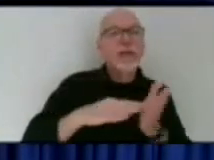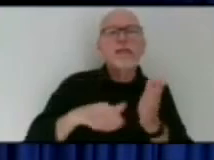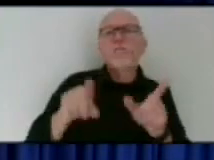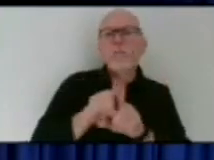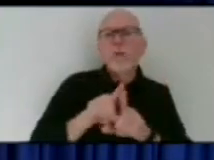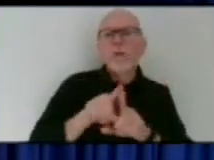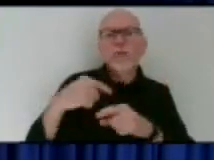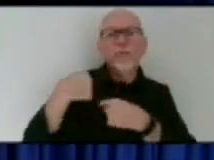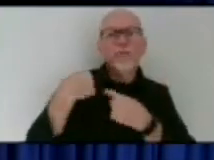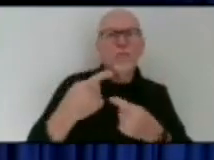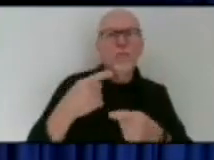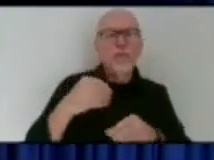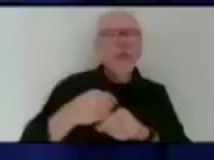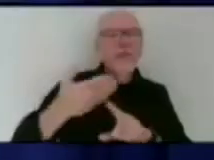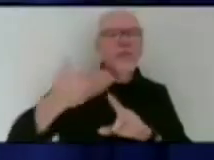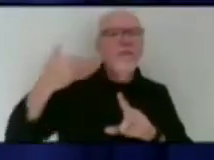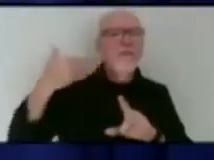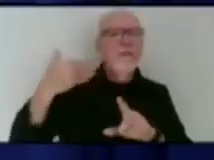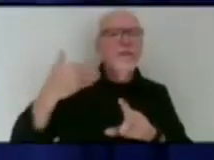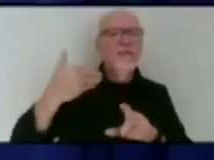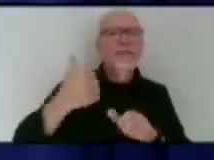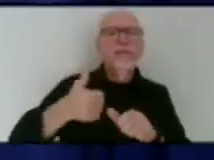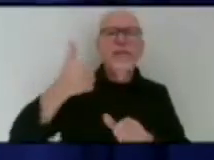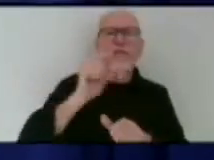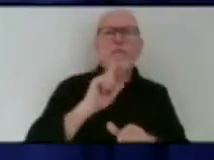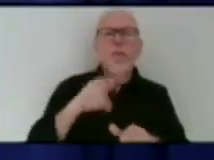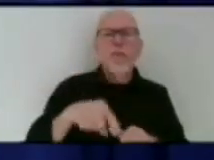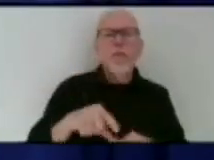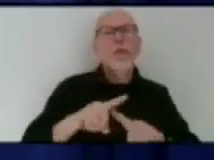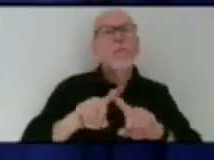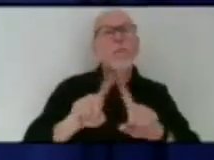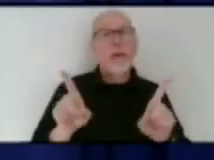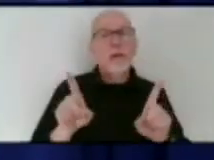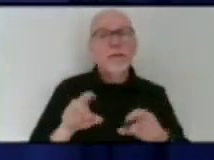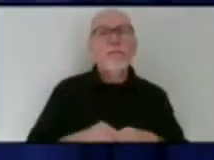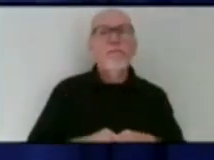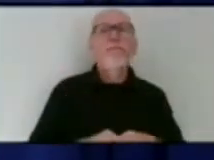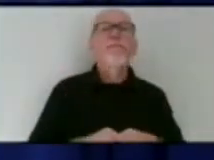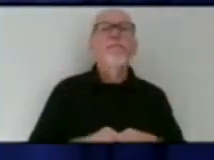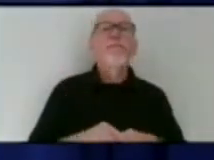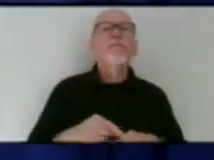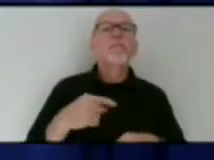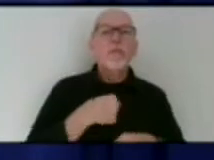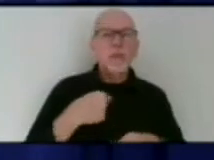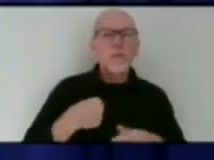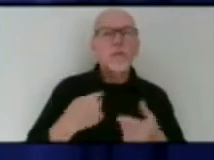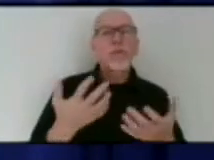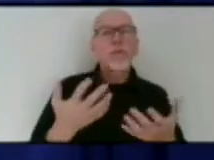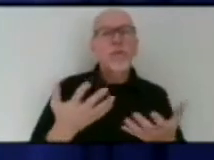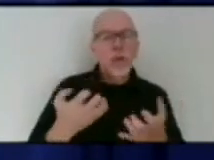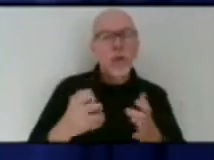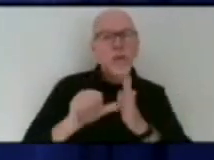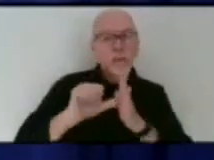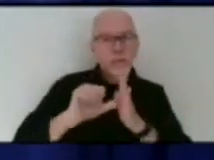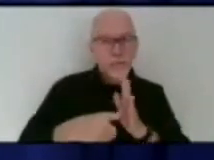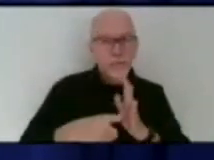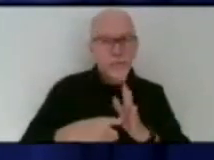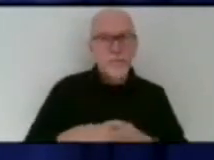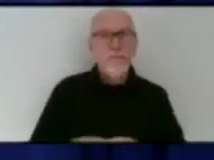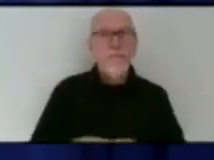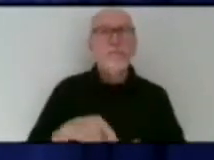previous executive orders. But we do want to stress that this virus connects